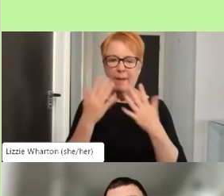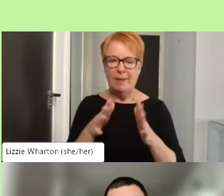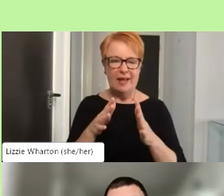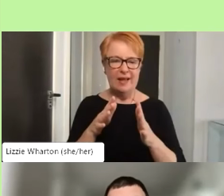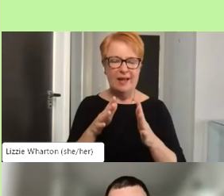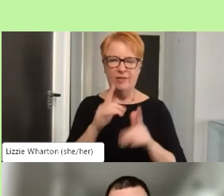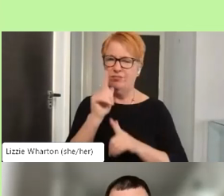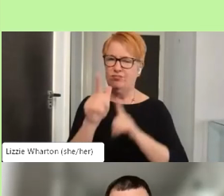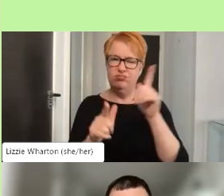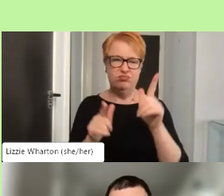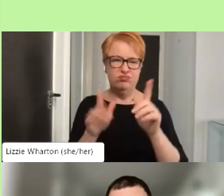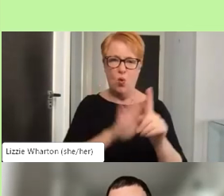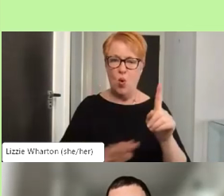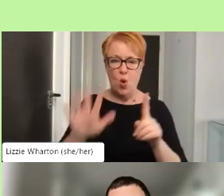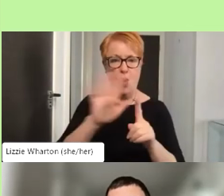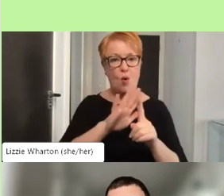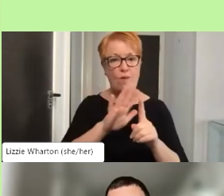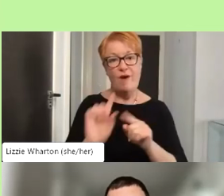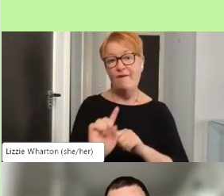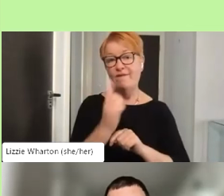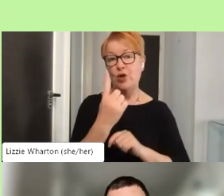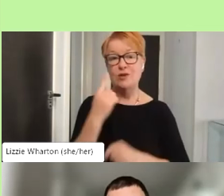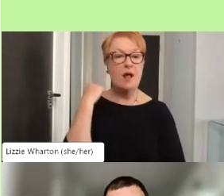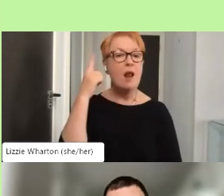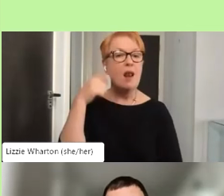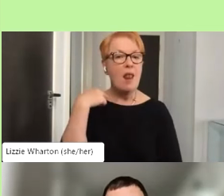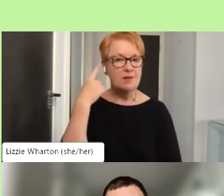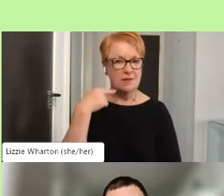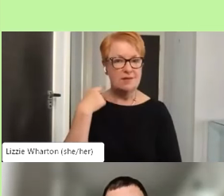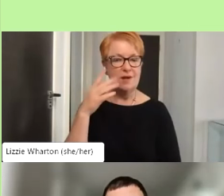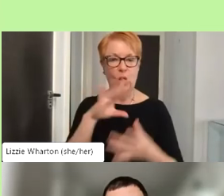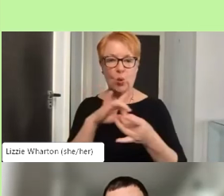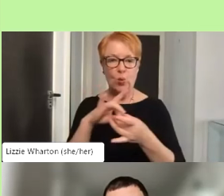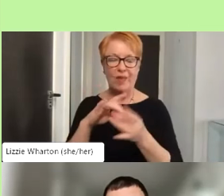first started in London, in collaboration with Tate Modern and Delfina